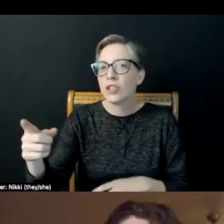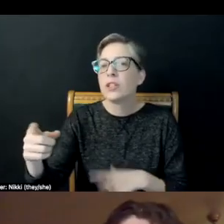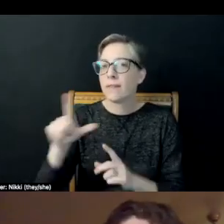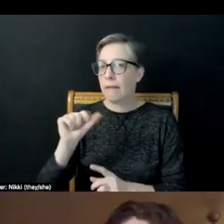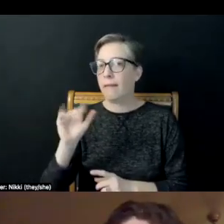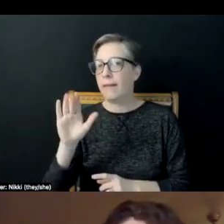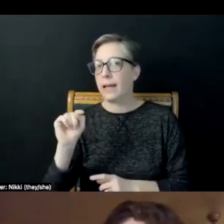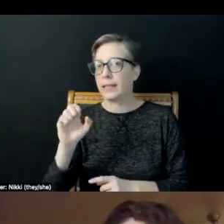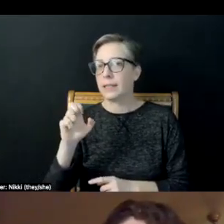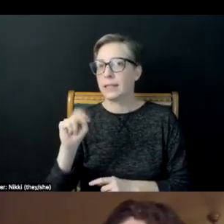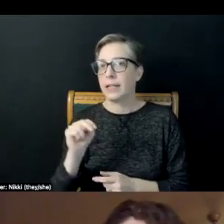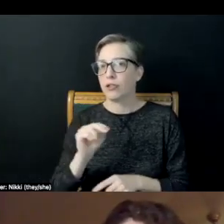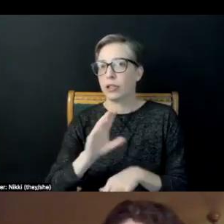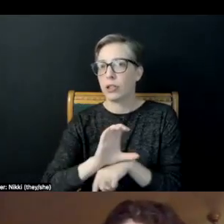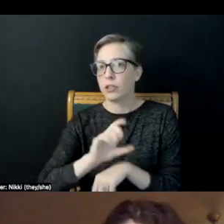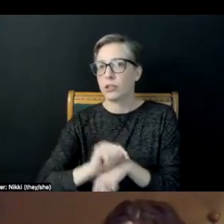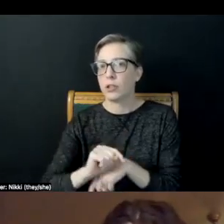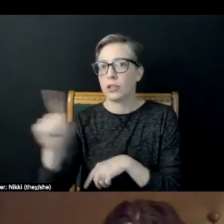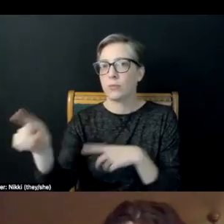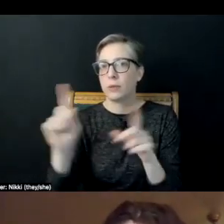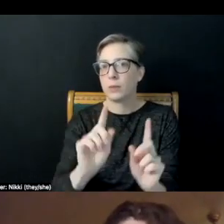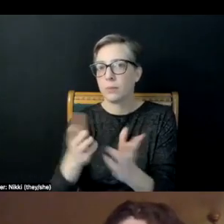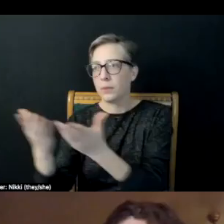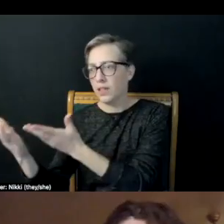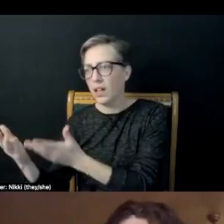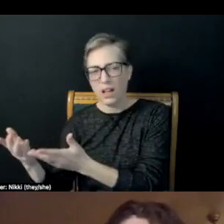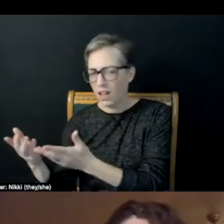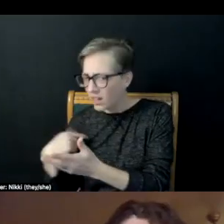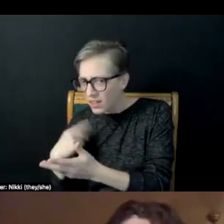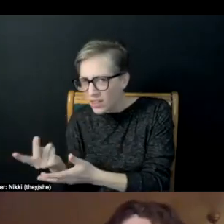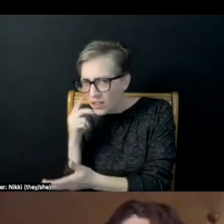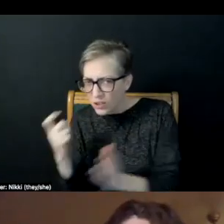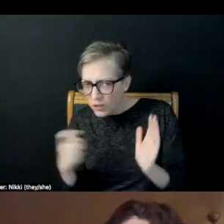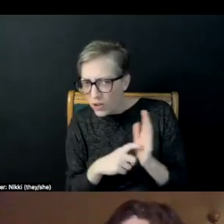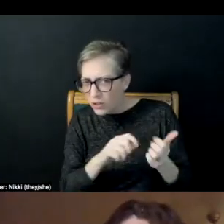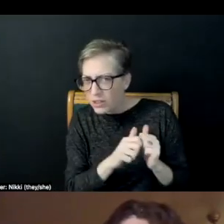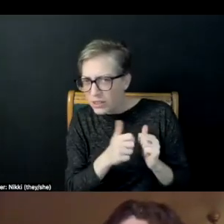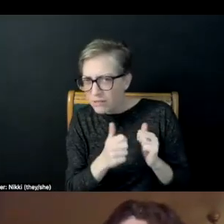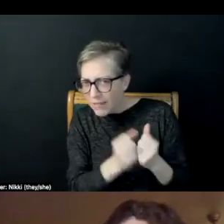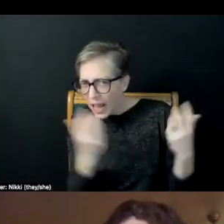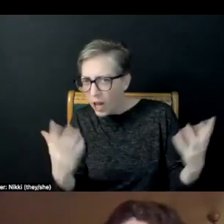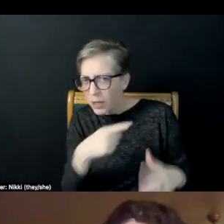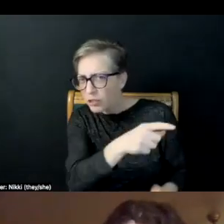"Do you see how much he's helping her position?" This was especially distressing to me as the baby was healthy,